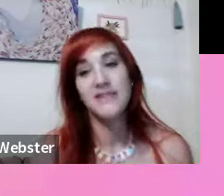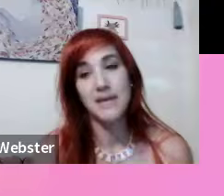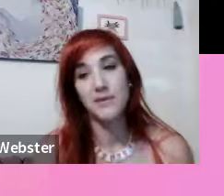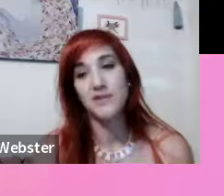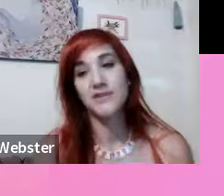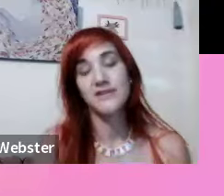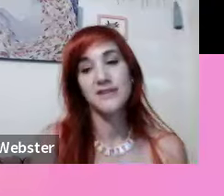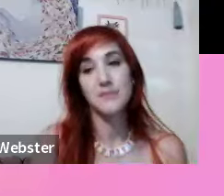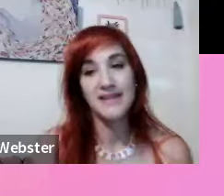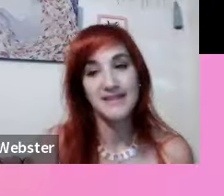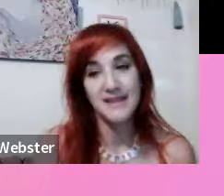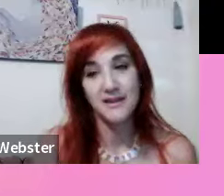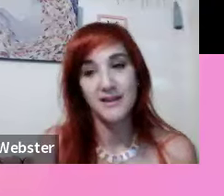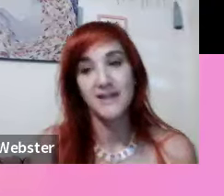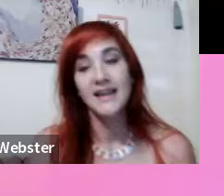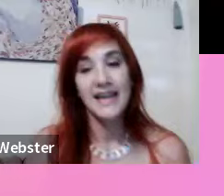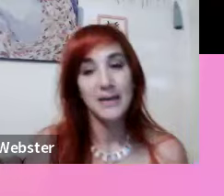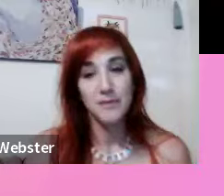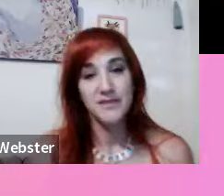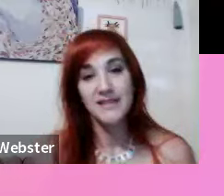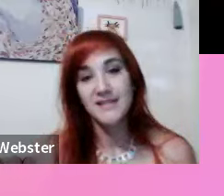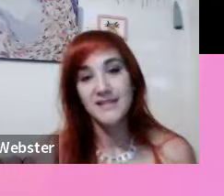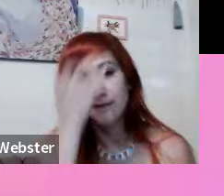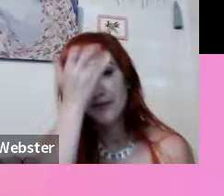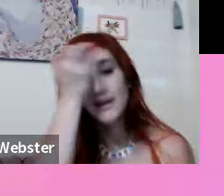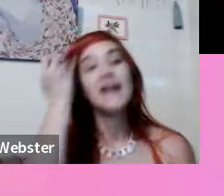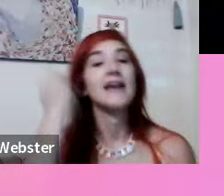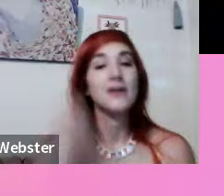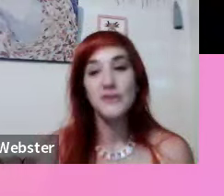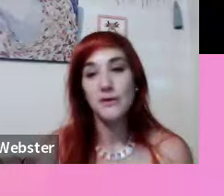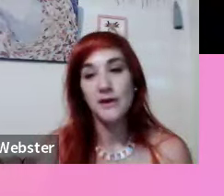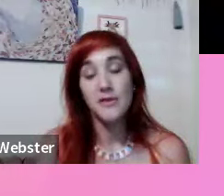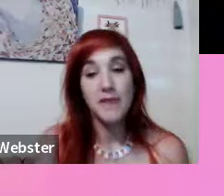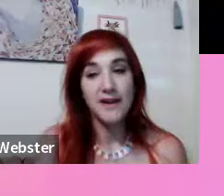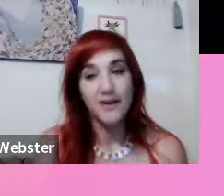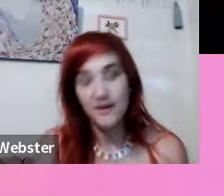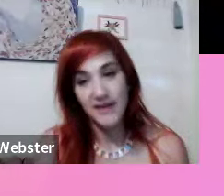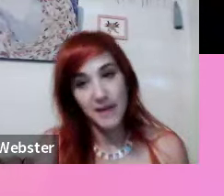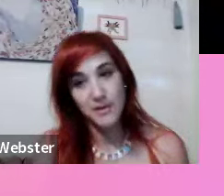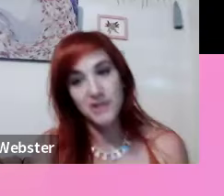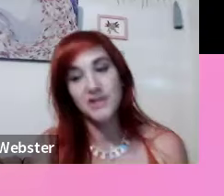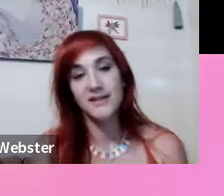east Cambridge and this is my State senator and representative and also the mayor of Cambridge